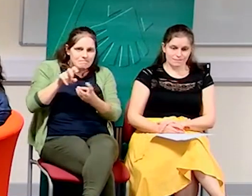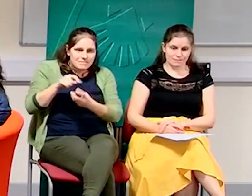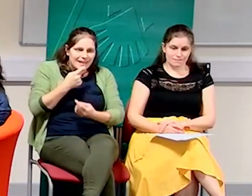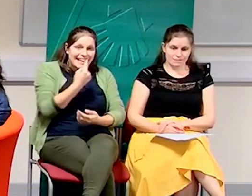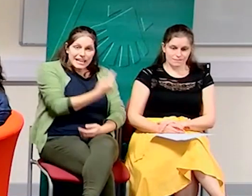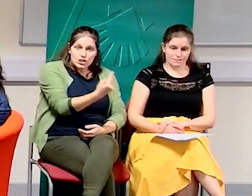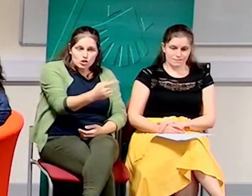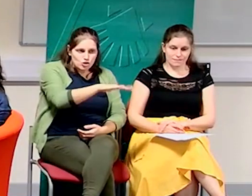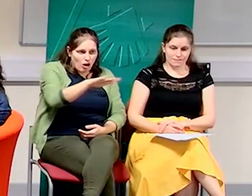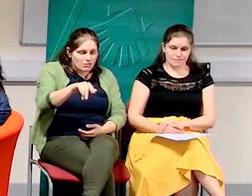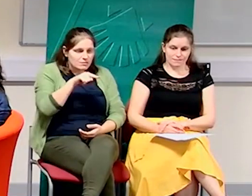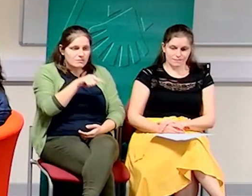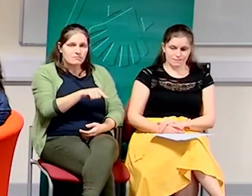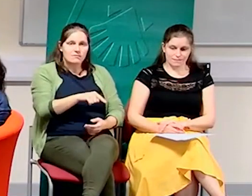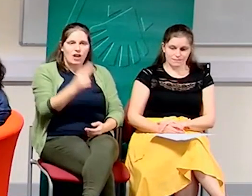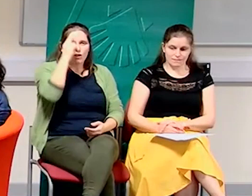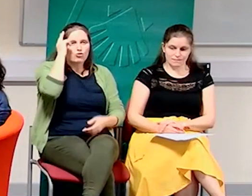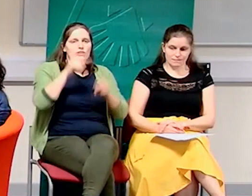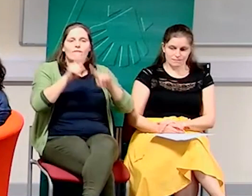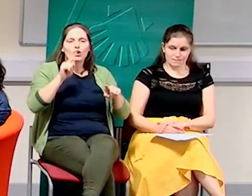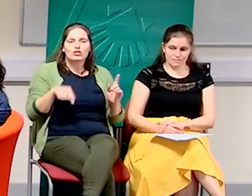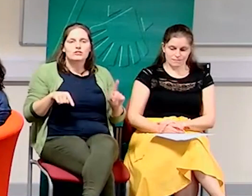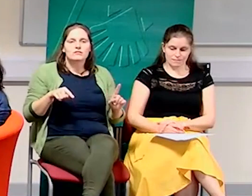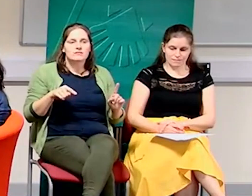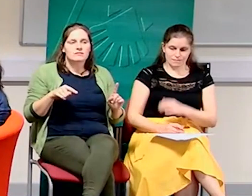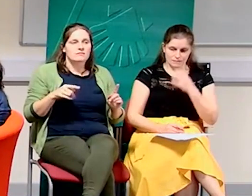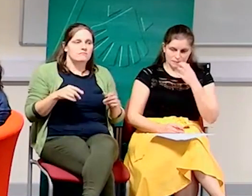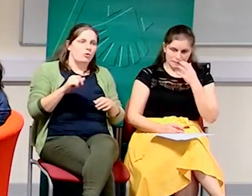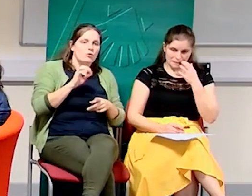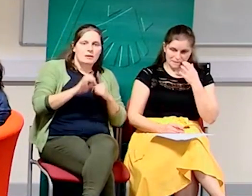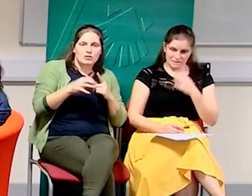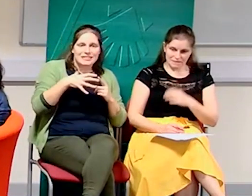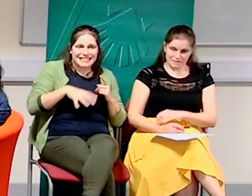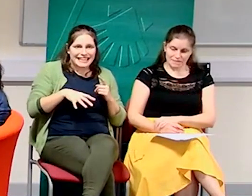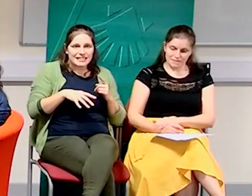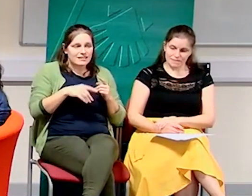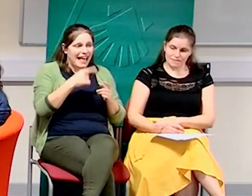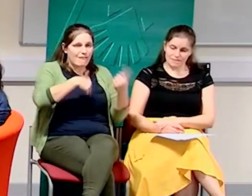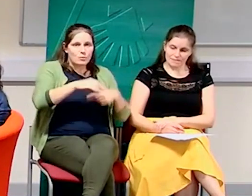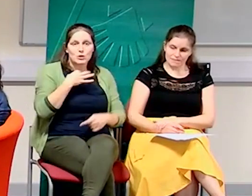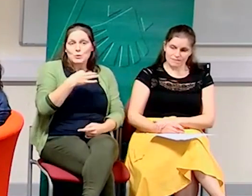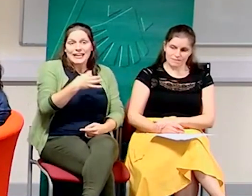so because you're neurodivergent um you you you're still unique in your own person so